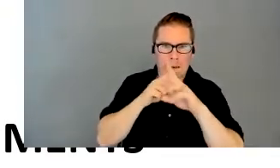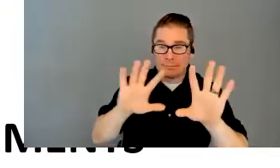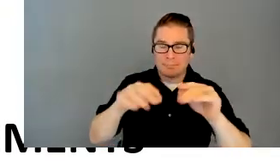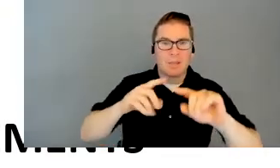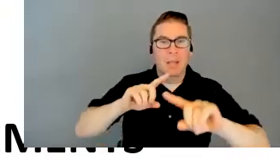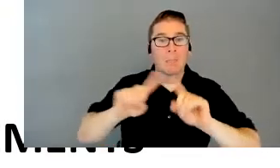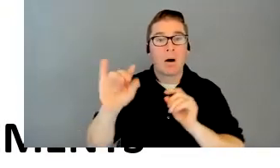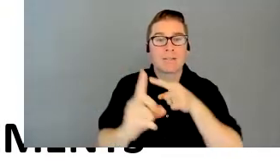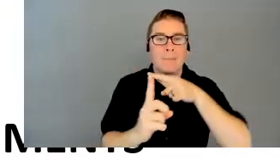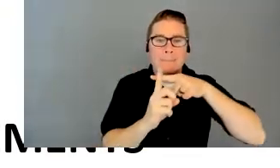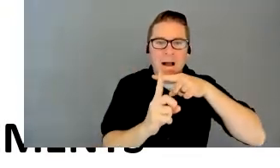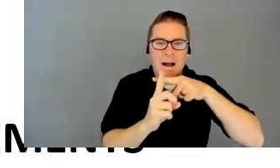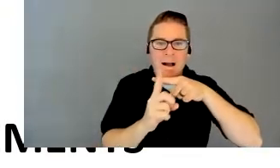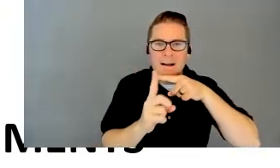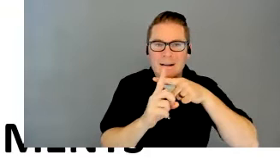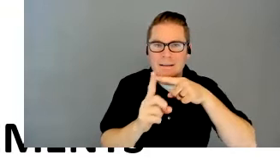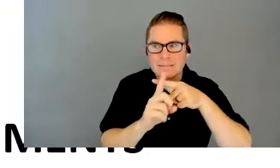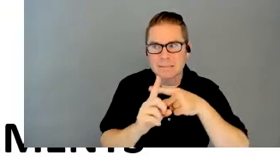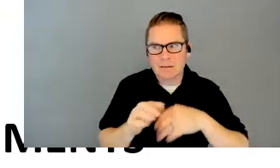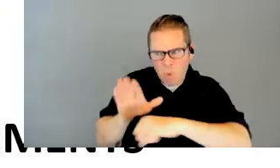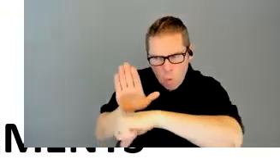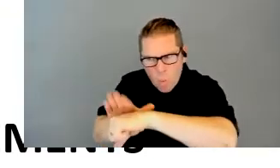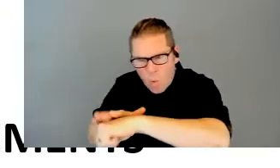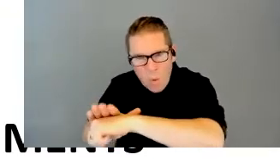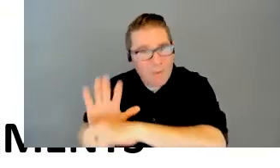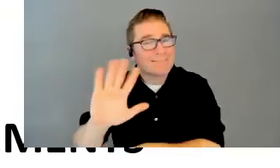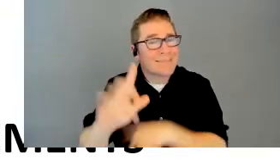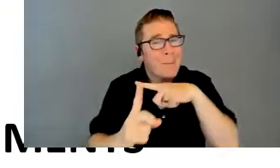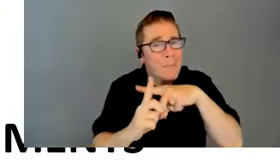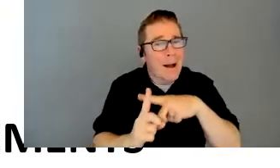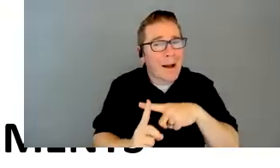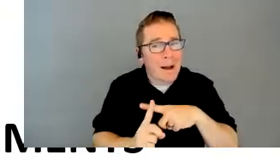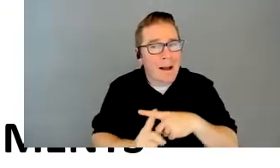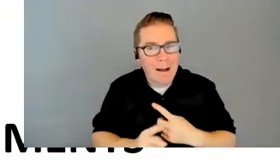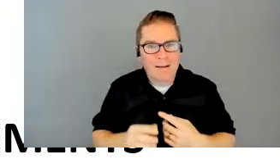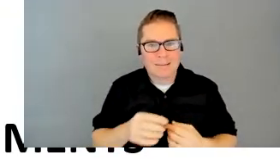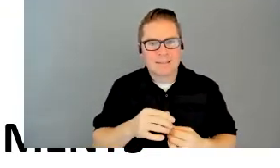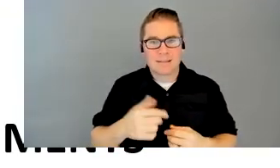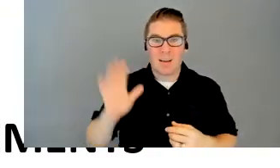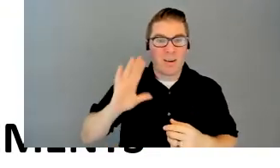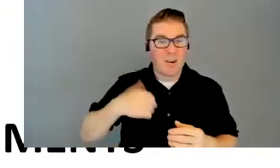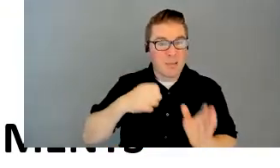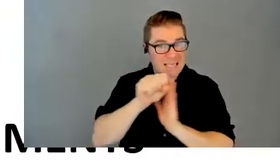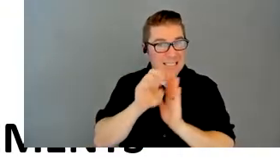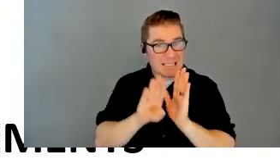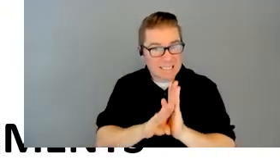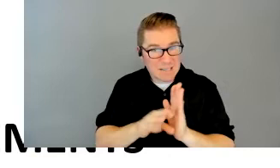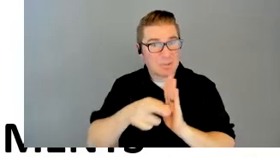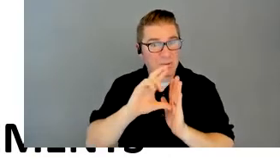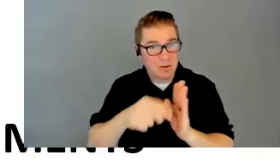through my syllabus review, I was like, Oh my gosh, the person redlined all that. Don't, don't, don't, don't, don't, do not, do not. And I was like,